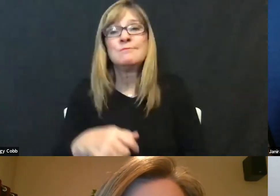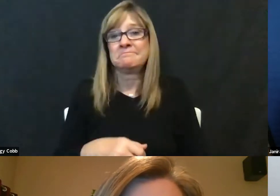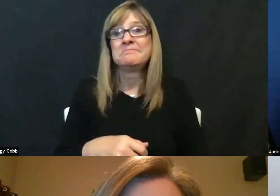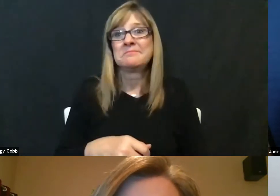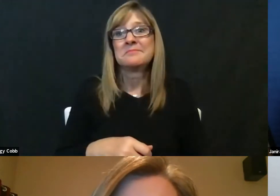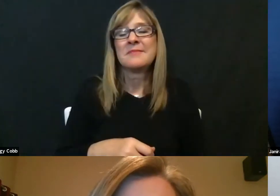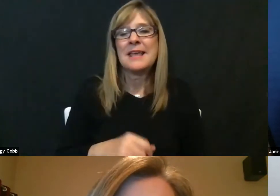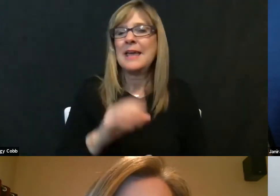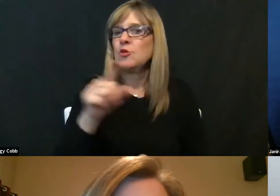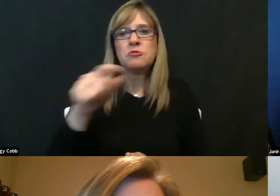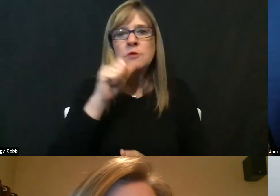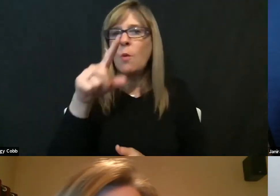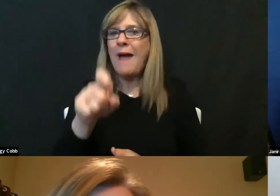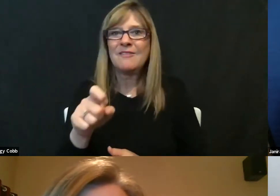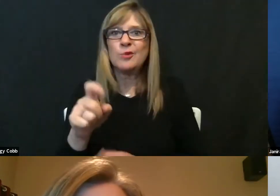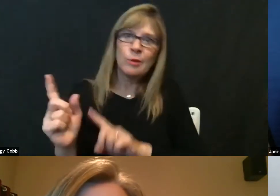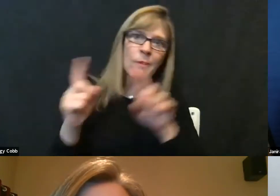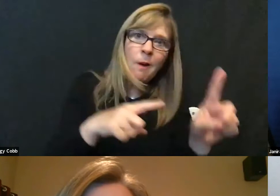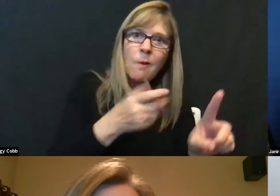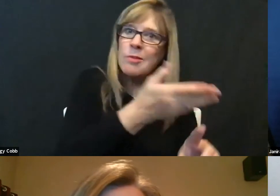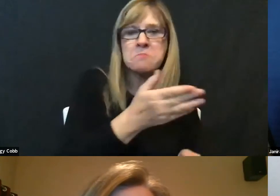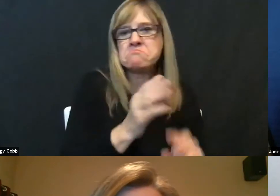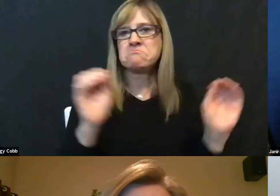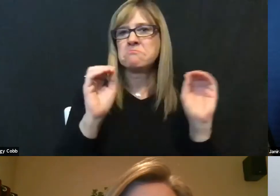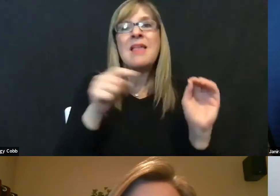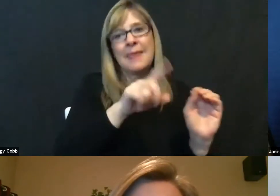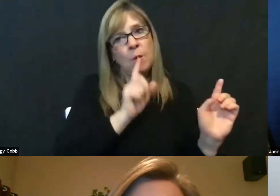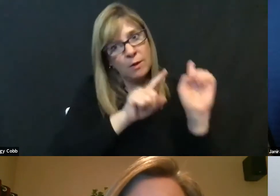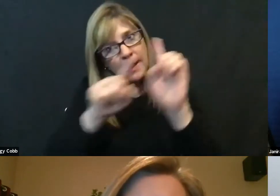and you don't have to go to them. They will come to you and